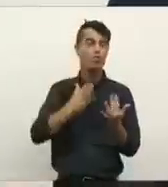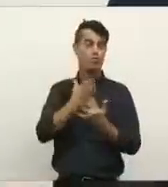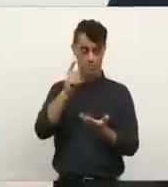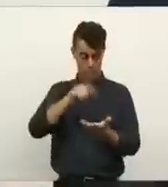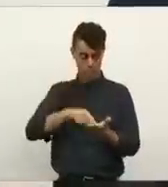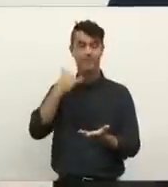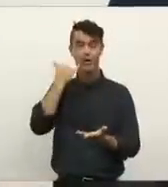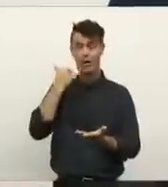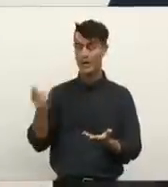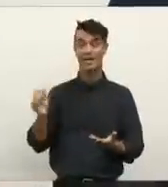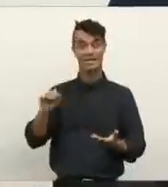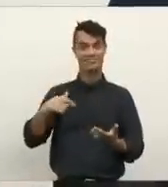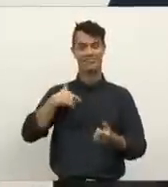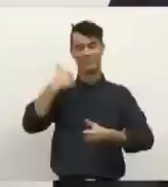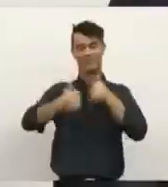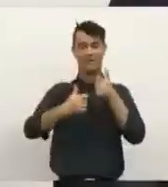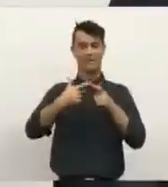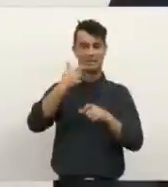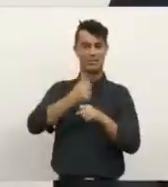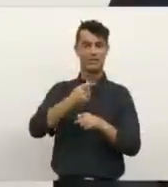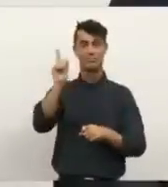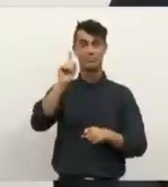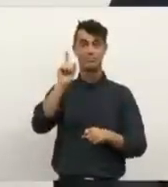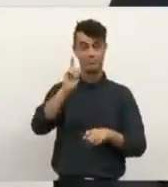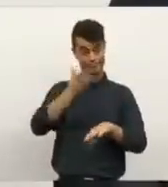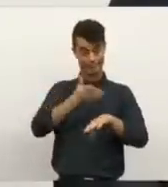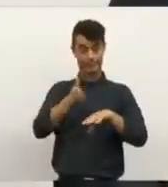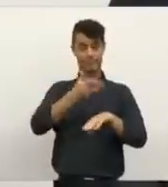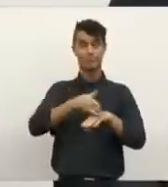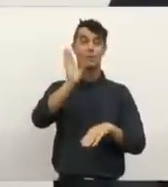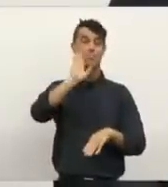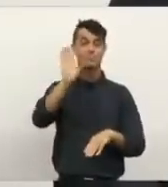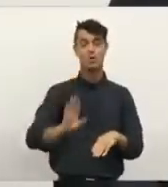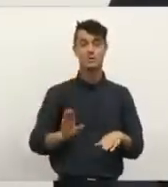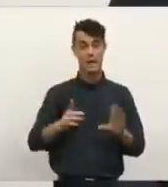of kind of modern AT because it's a mainstream product